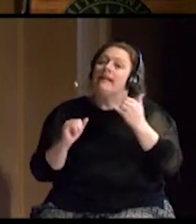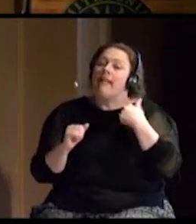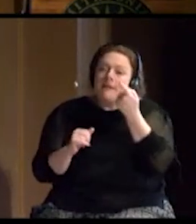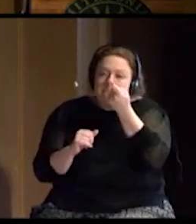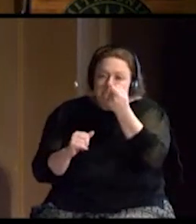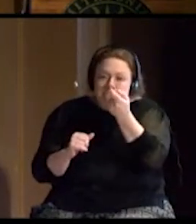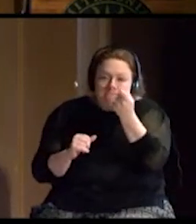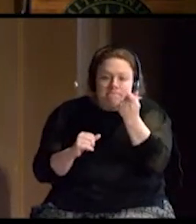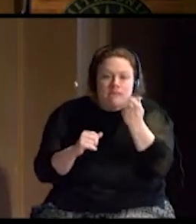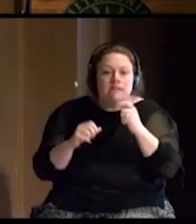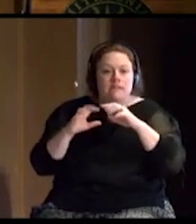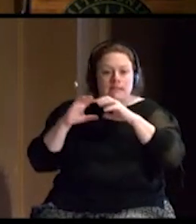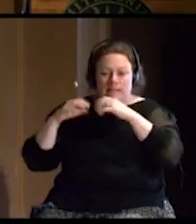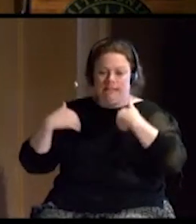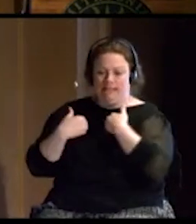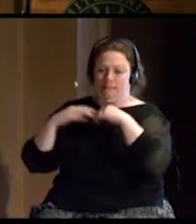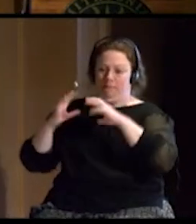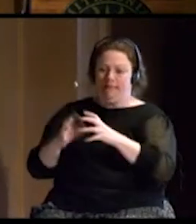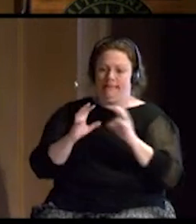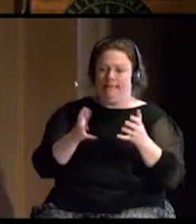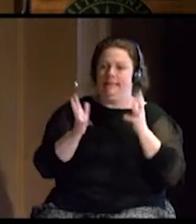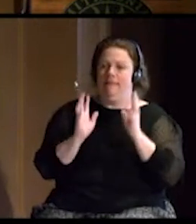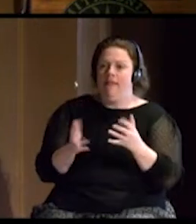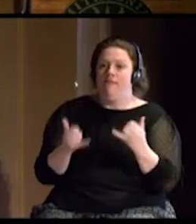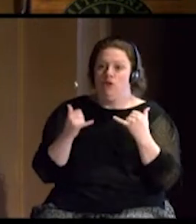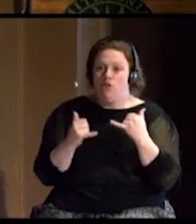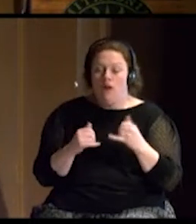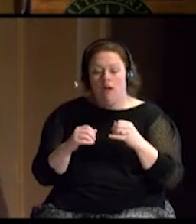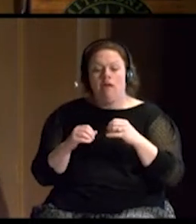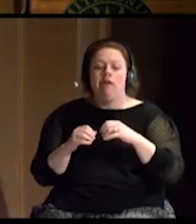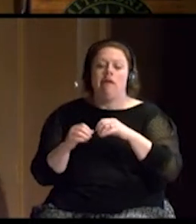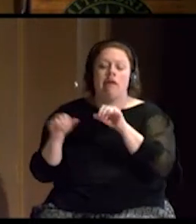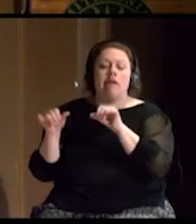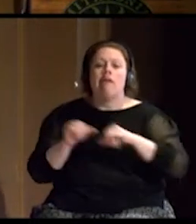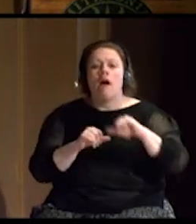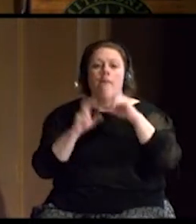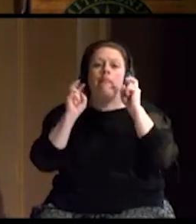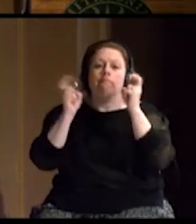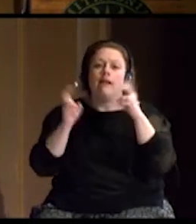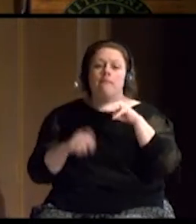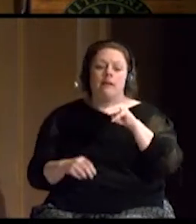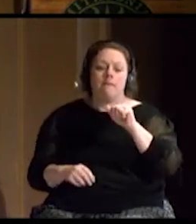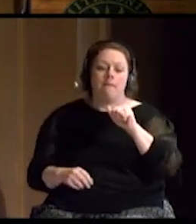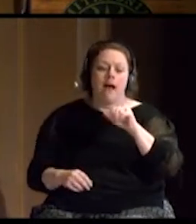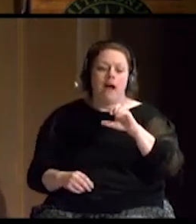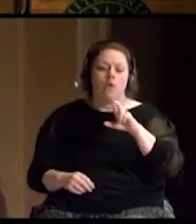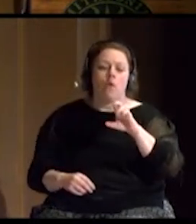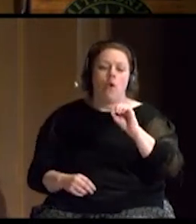So that is a common theme in macroevolution. So how can we say macroevolution